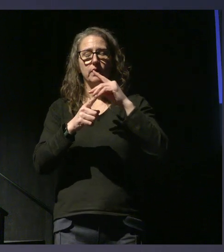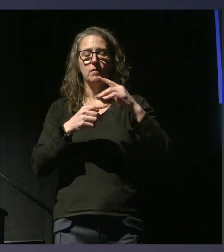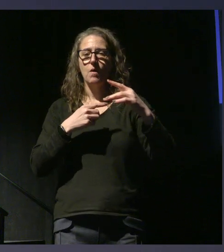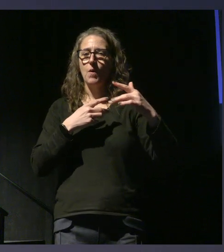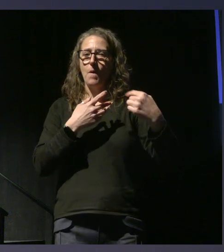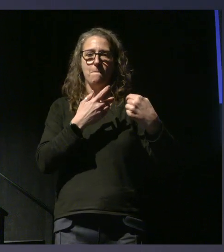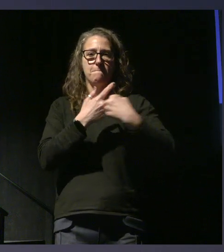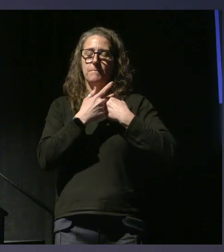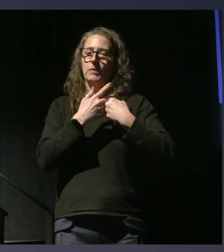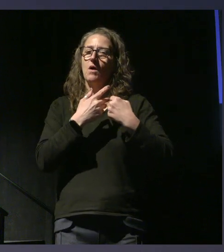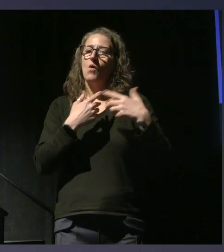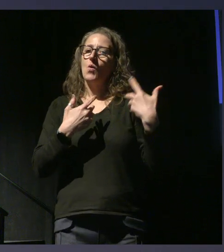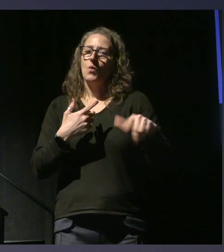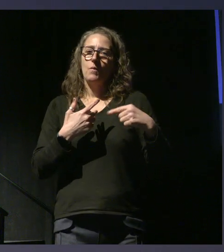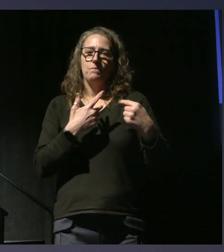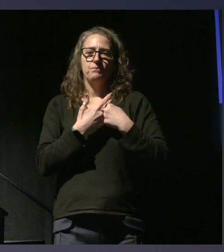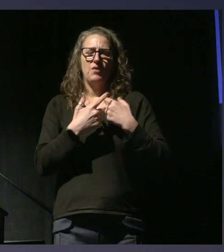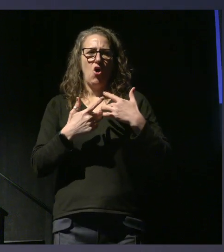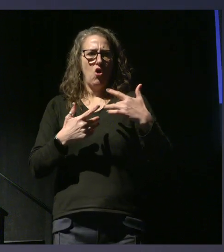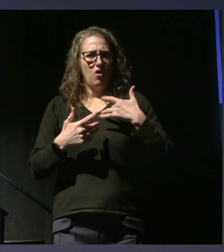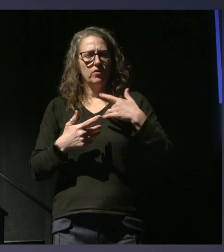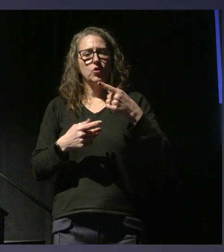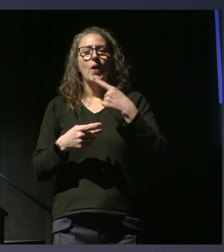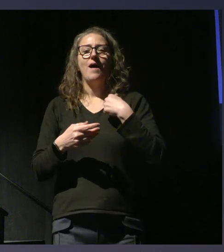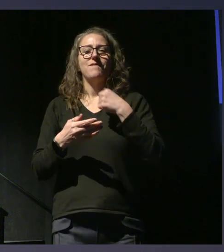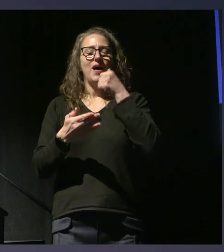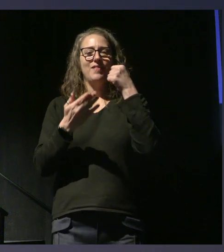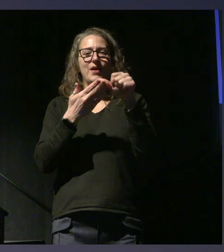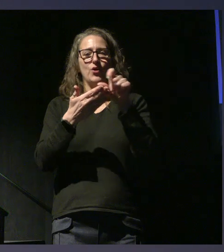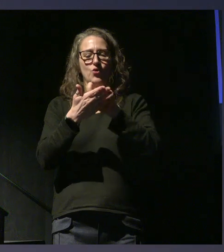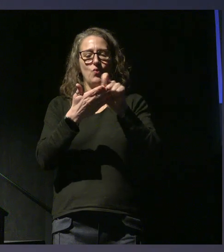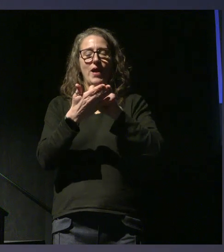You have a letter to trans exclusionary feminists.